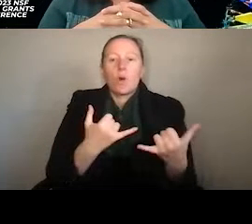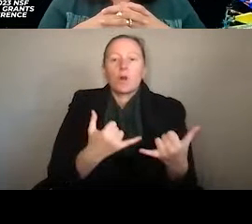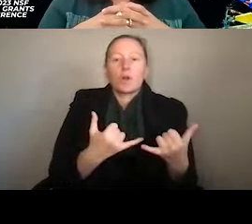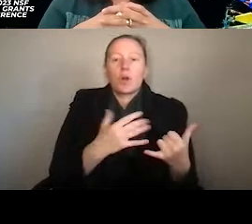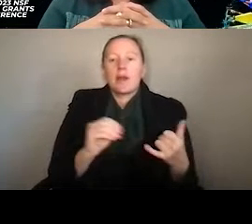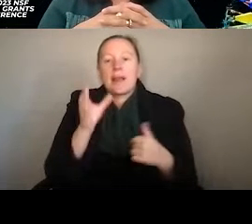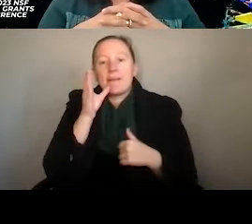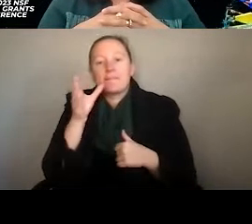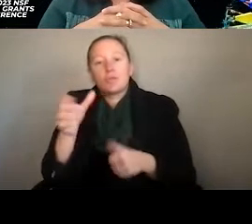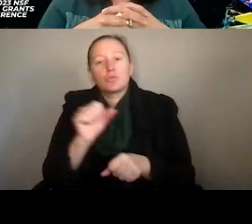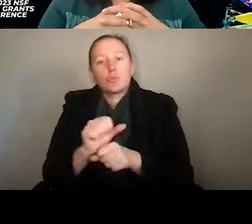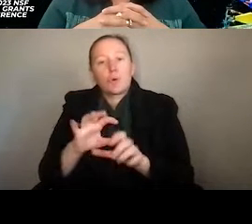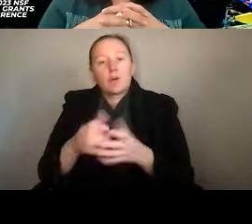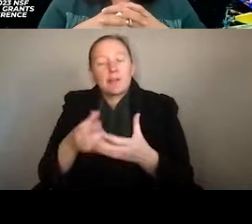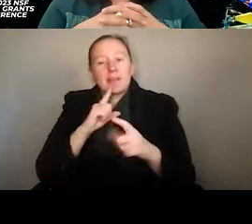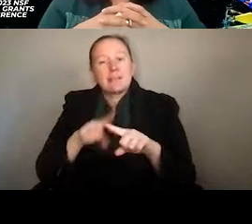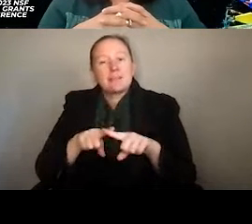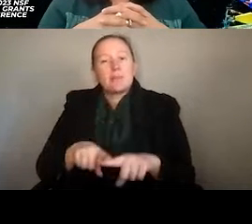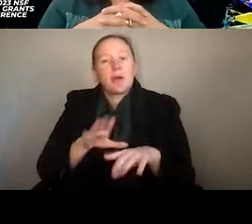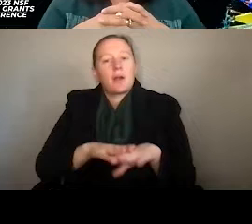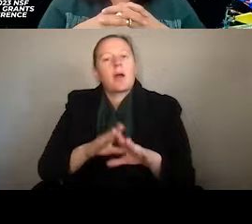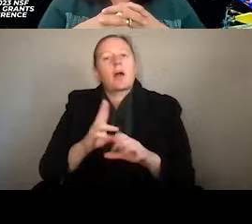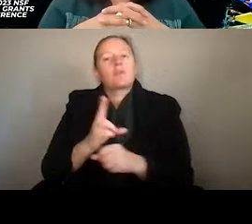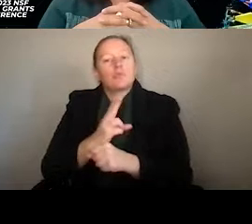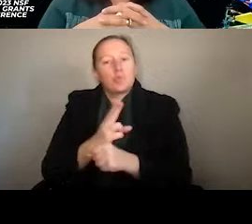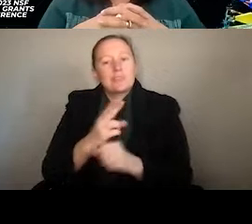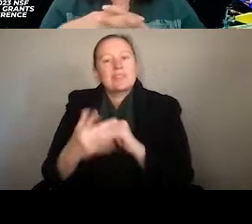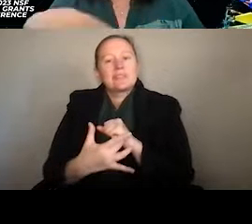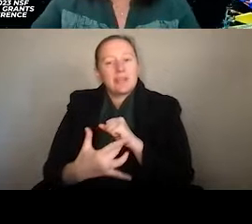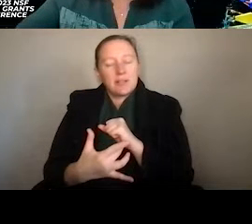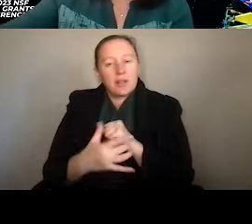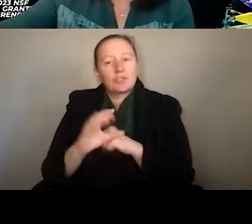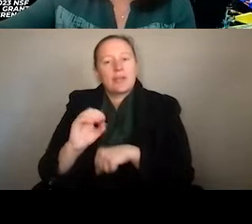dependent upon the application and use of technology and computer.